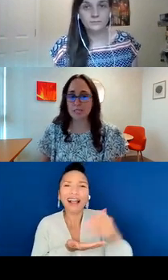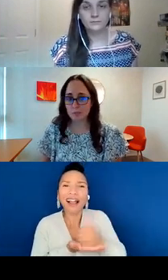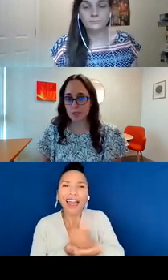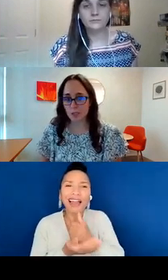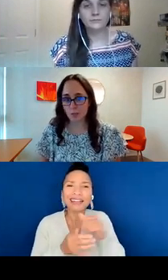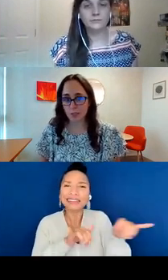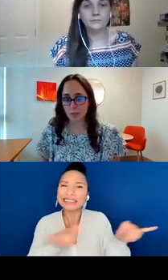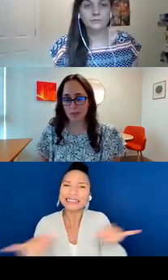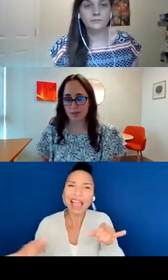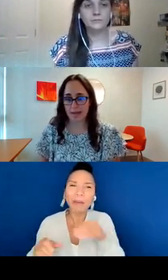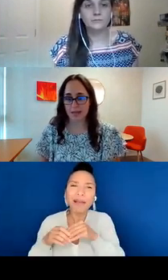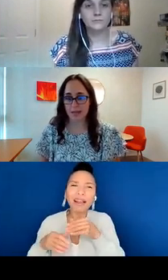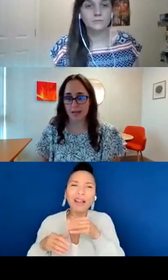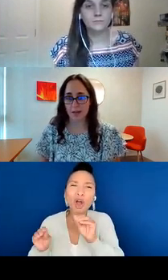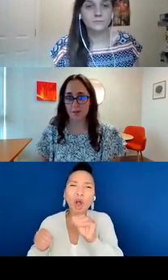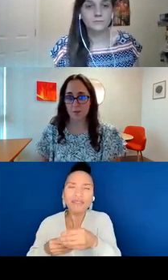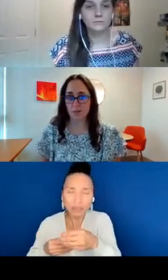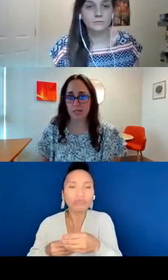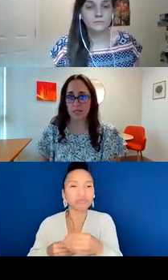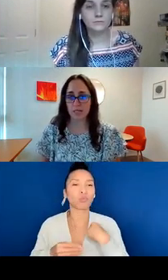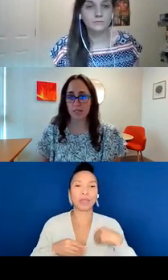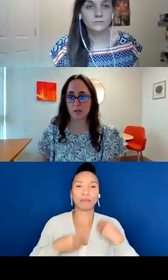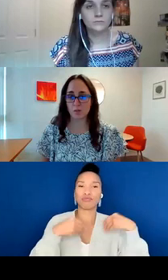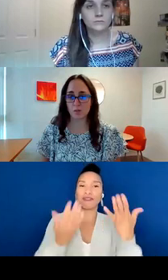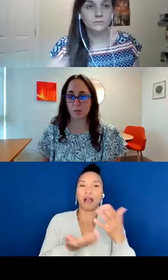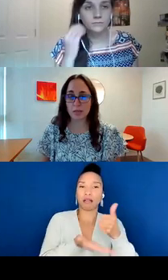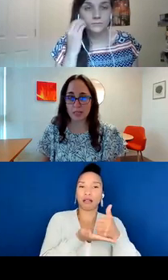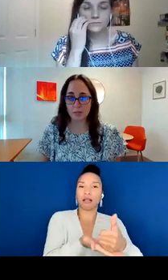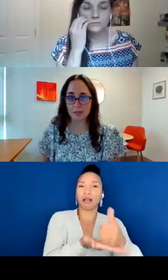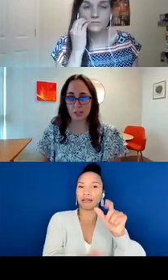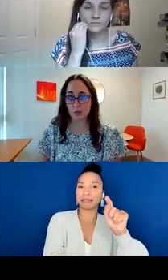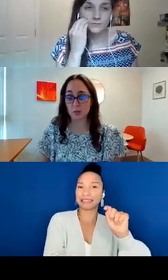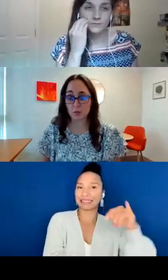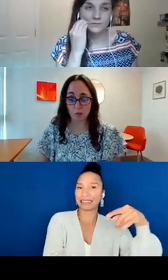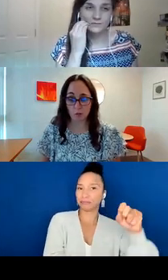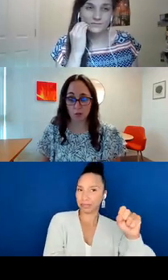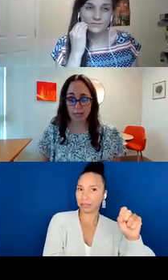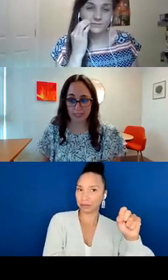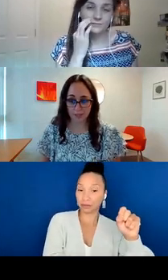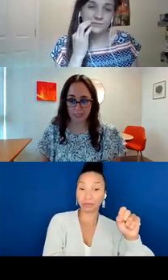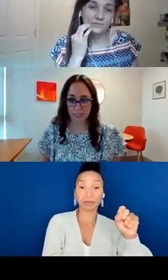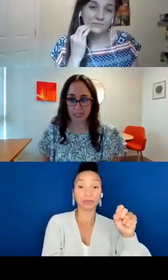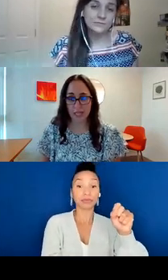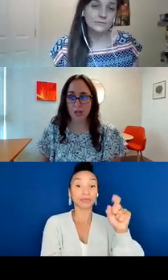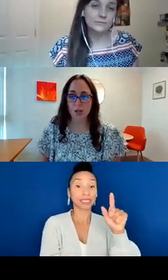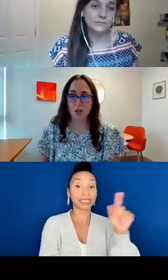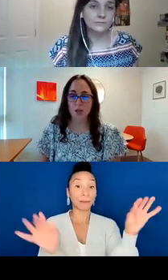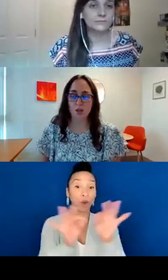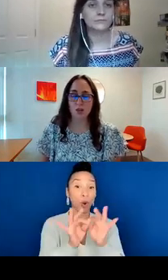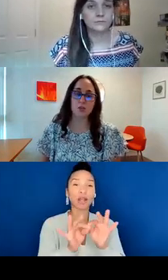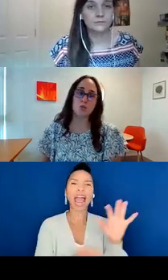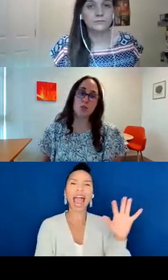And there are some tips to work with that. We do recommend that you do not report estimates.